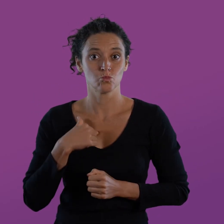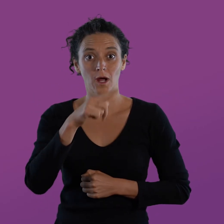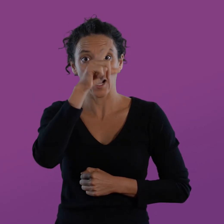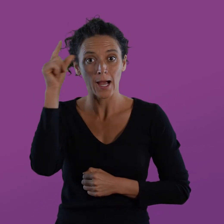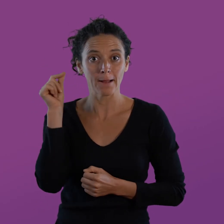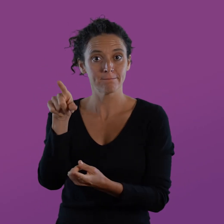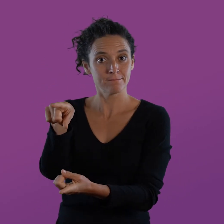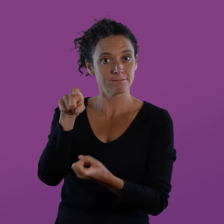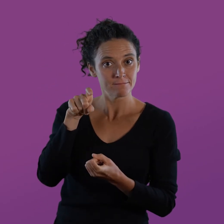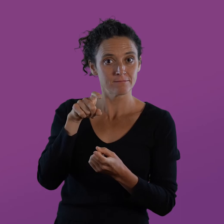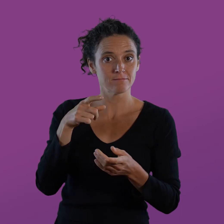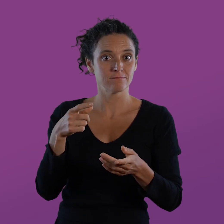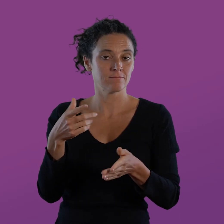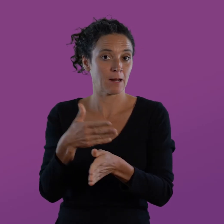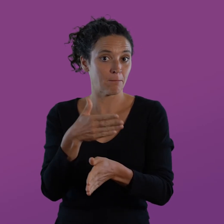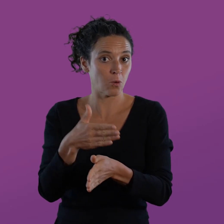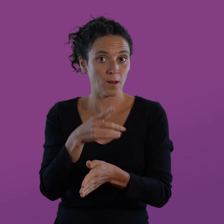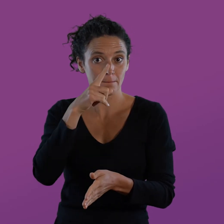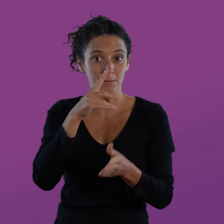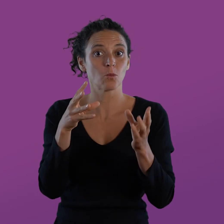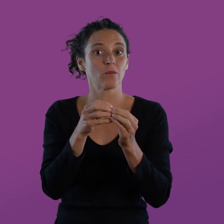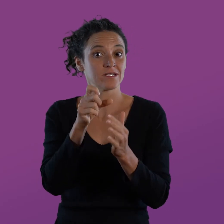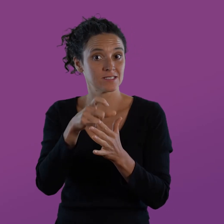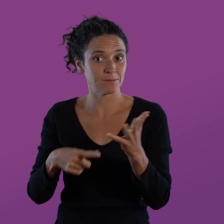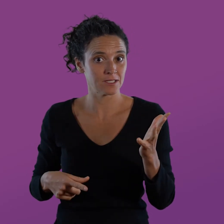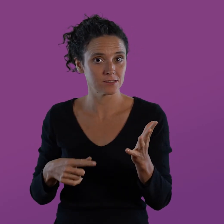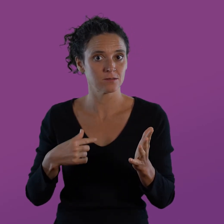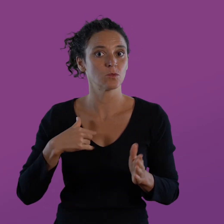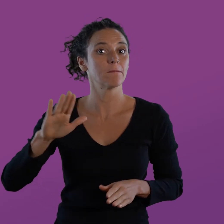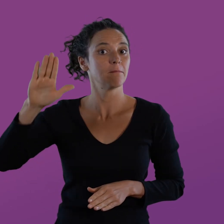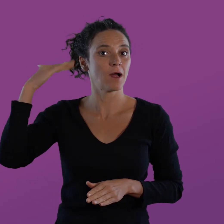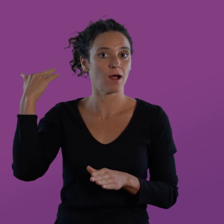We have adopted an inclusive approach to recruitment and - and aim to be an employer of choice for people with disability.